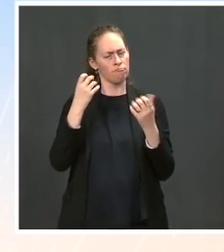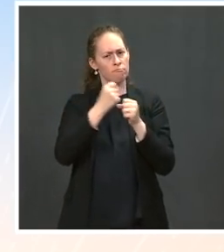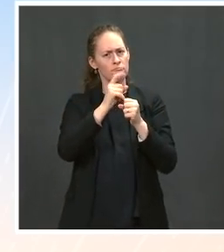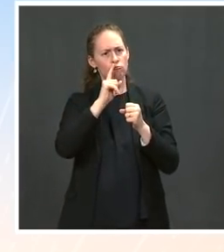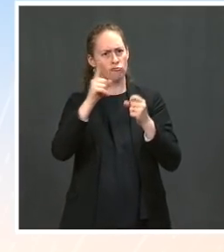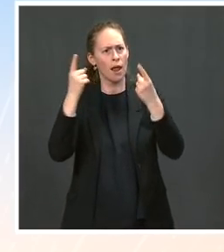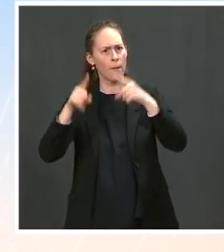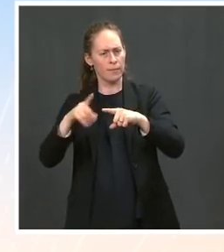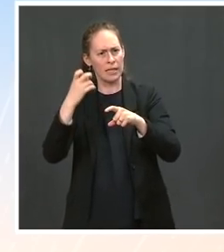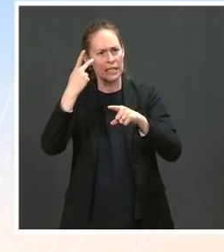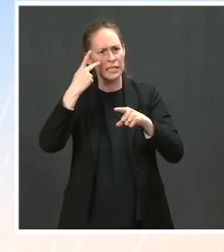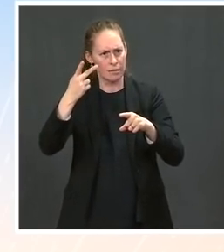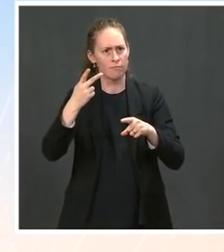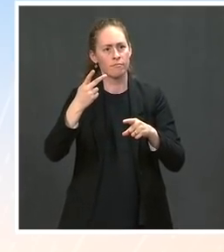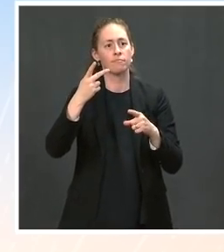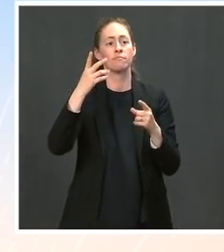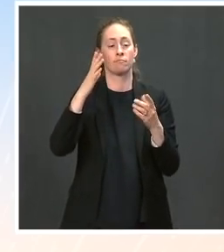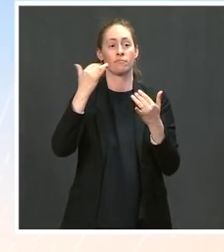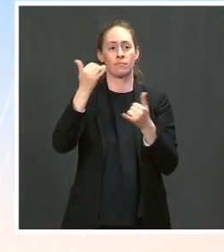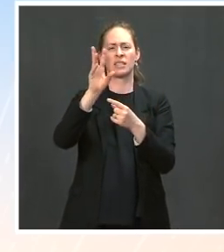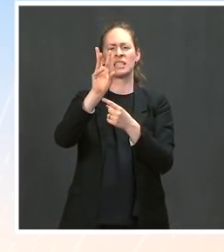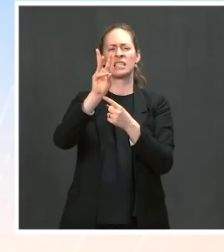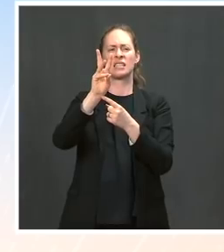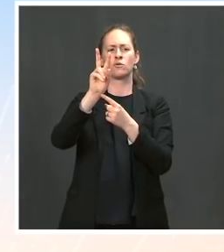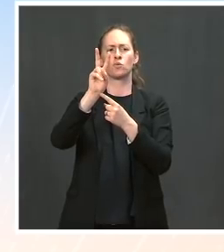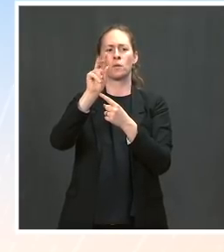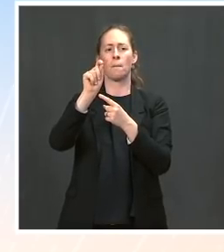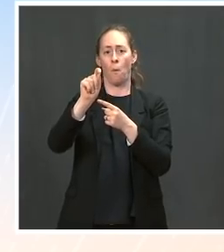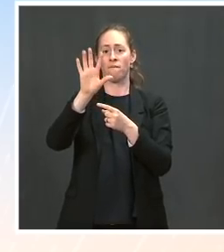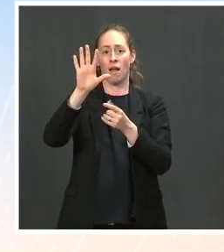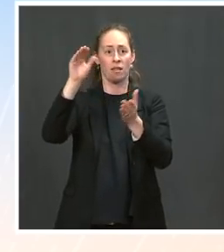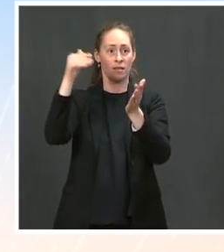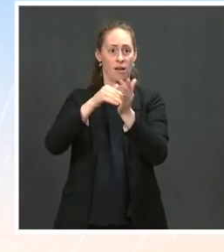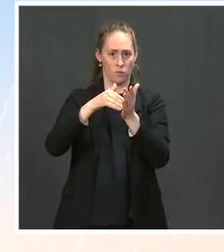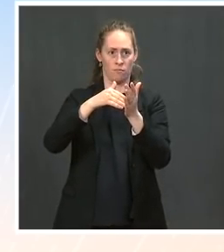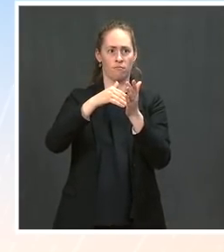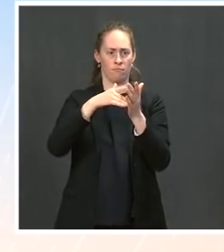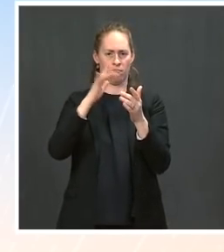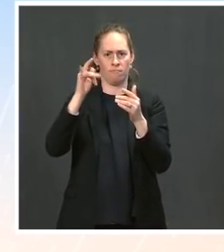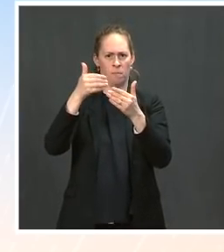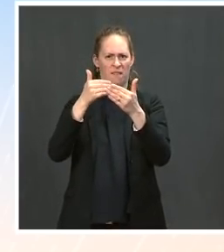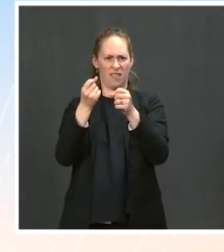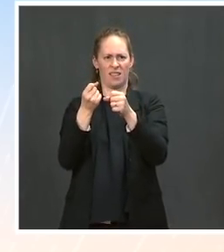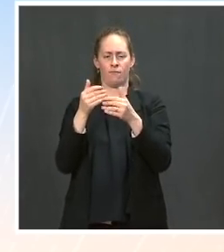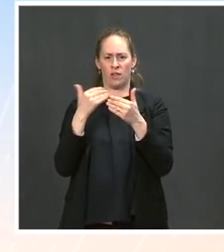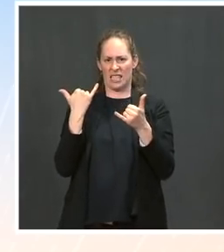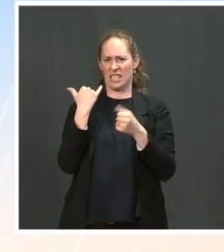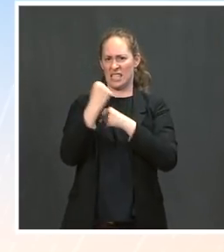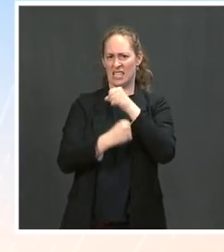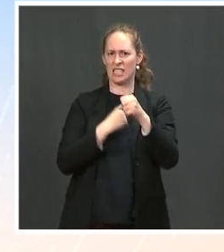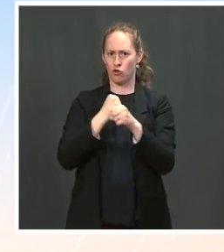62.5 thousand by the end of this fiscal year. Now, a couple of things have happened in the last several weeks,